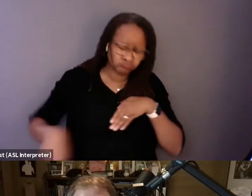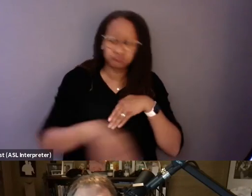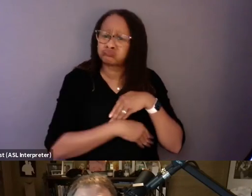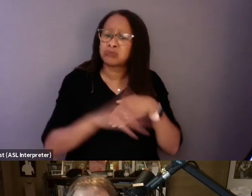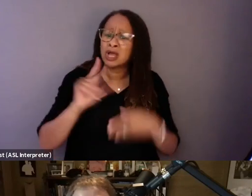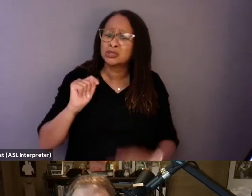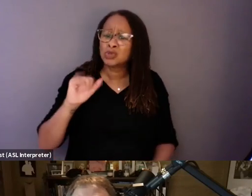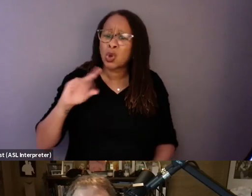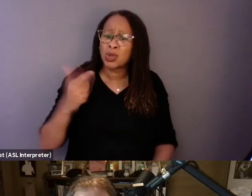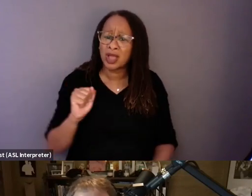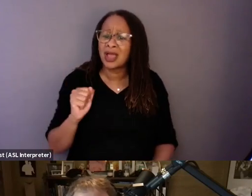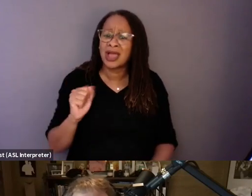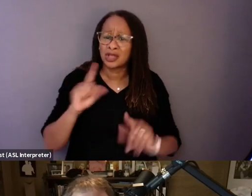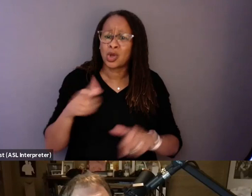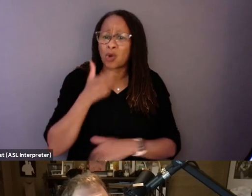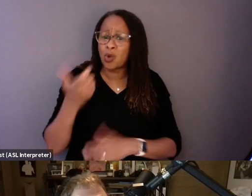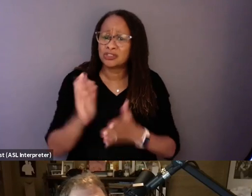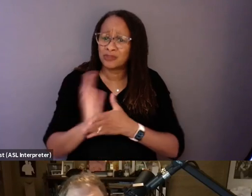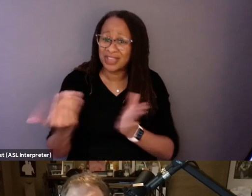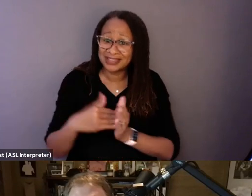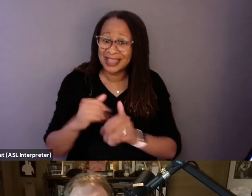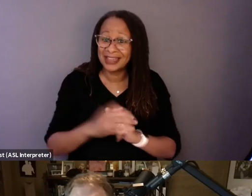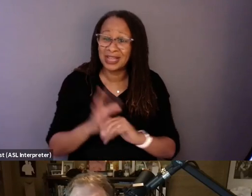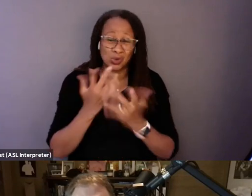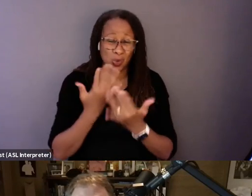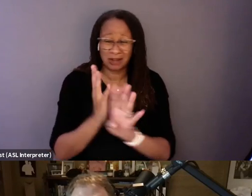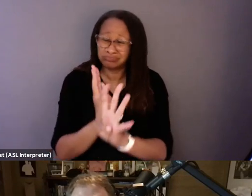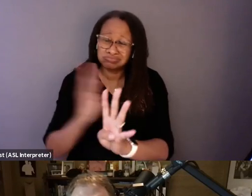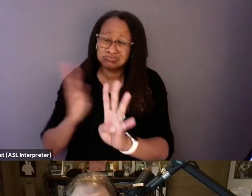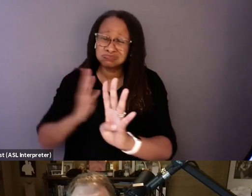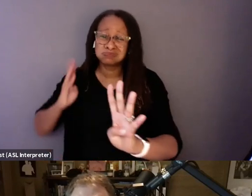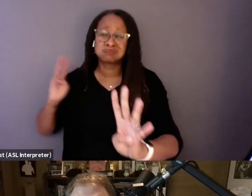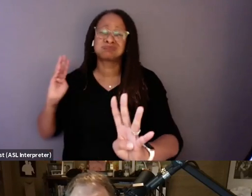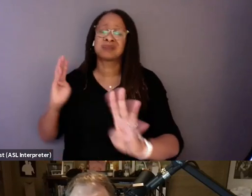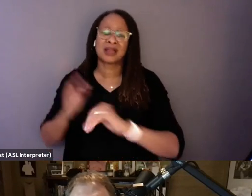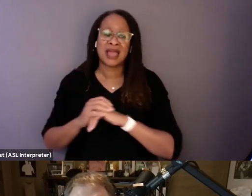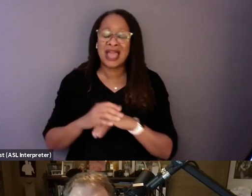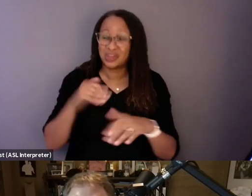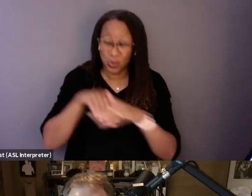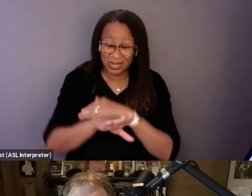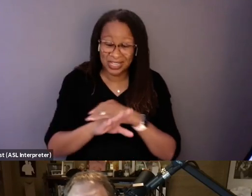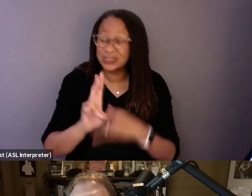And you waited in long lines in the theaters and you got into the movie theater and there were 700 other people wearing togas.